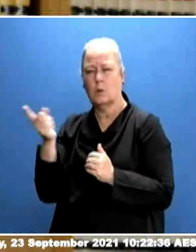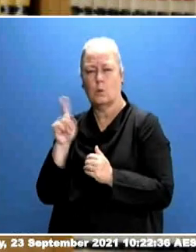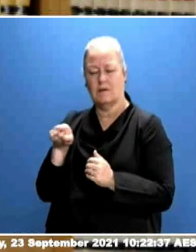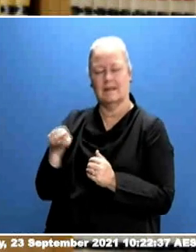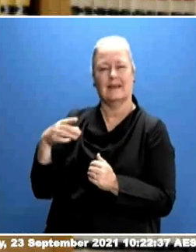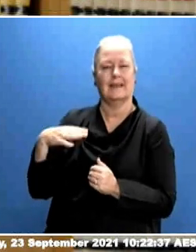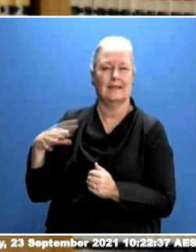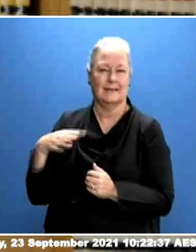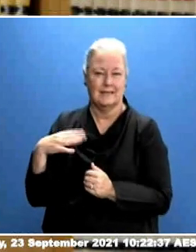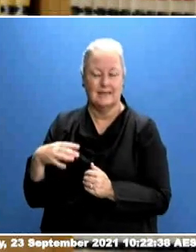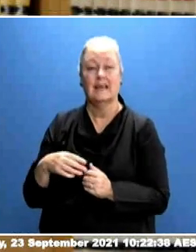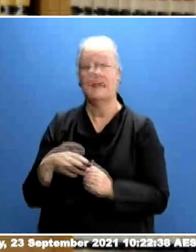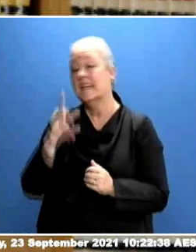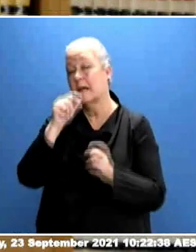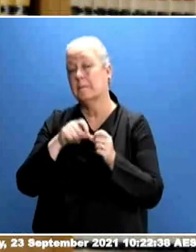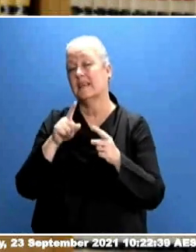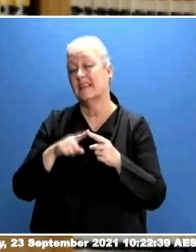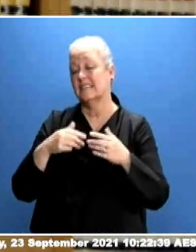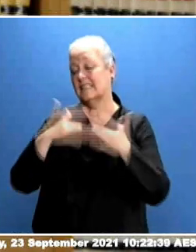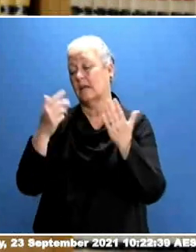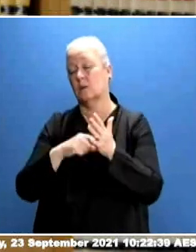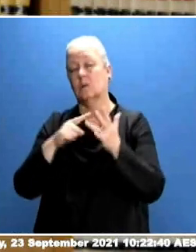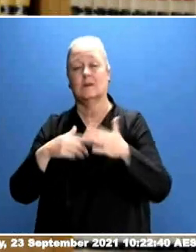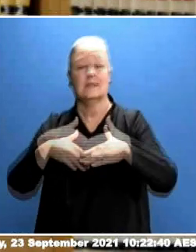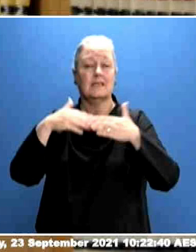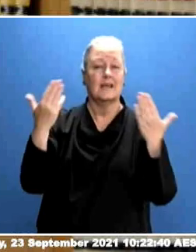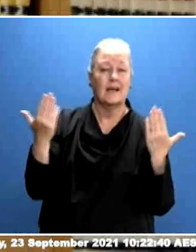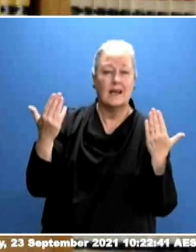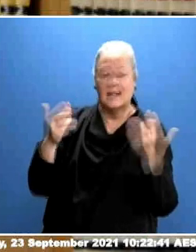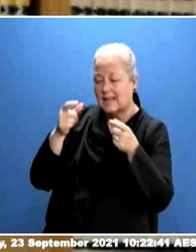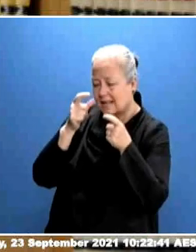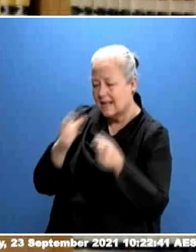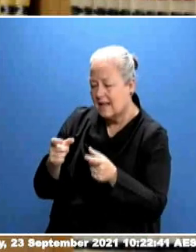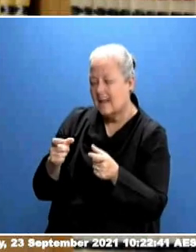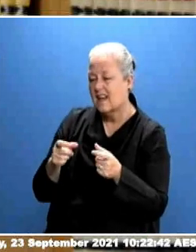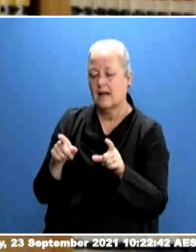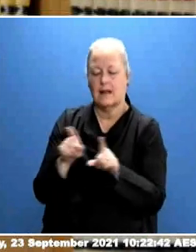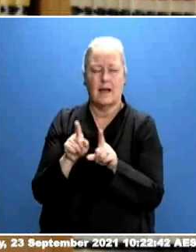to the day-to-day care of that child in terms of how carers and staff might best